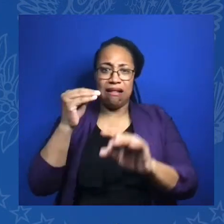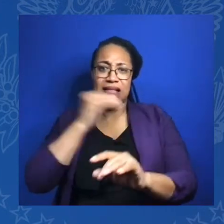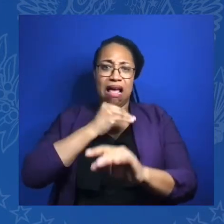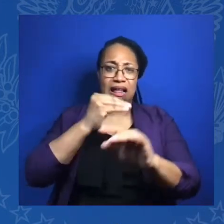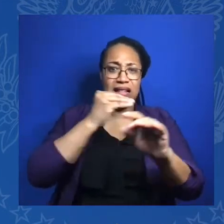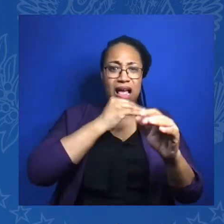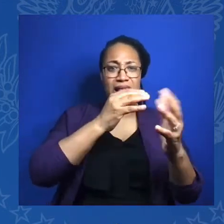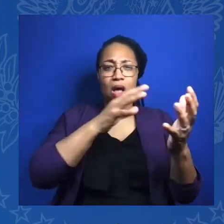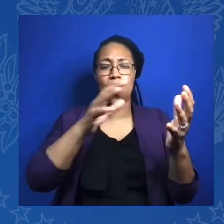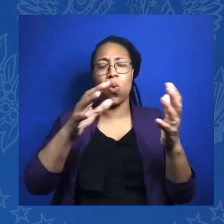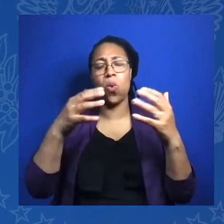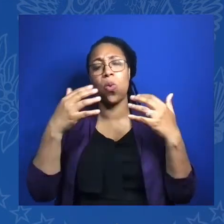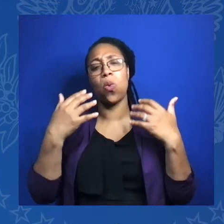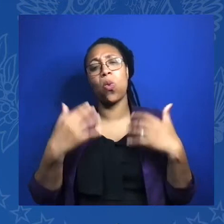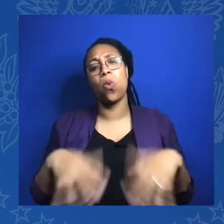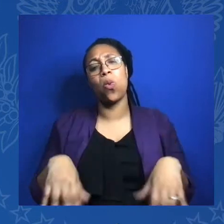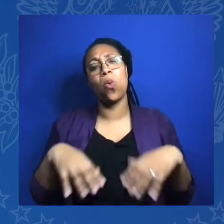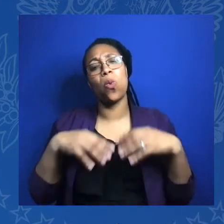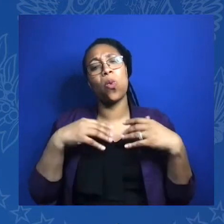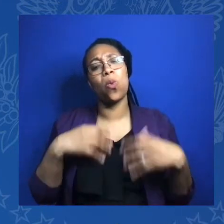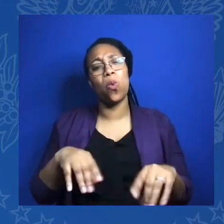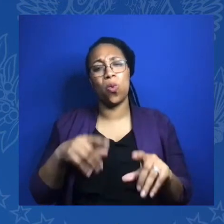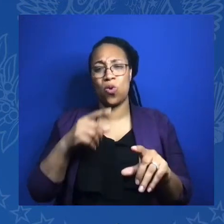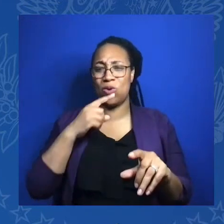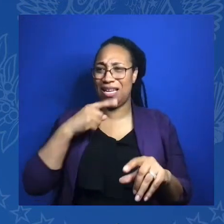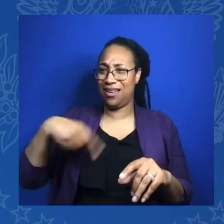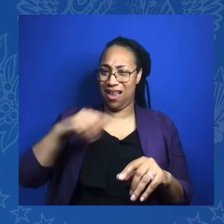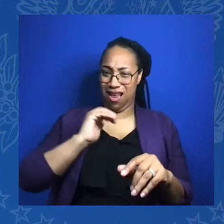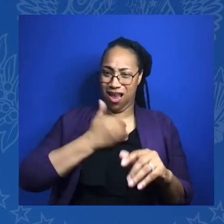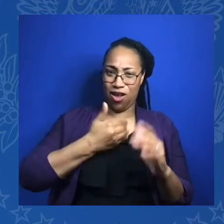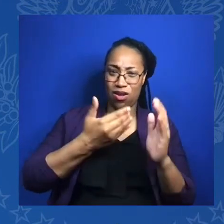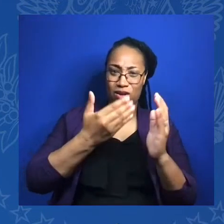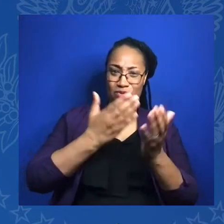And where elected representatives of the people